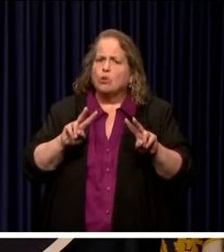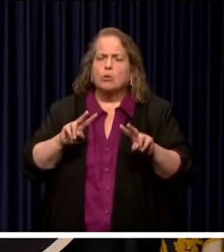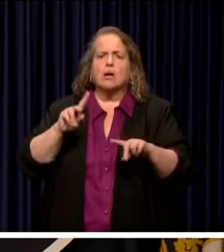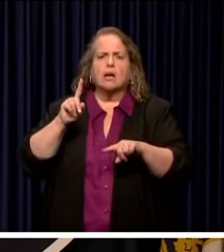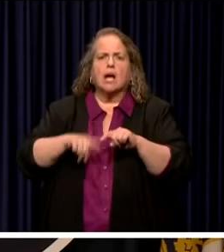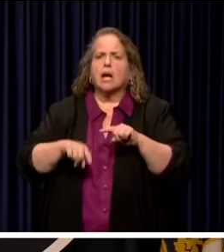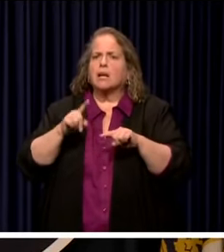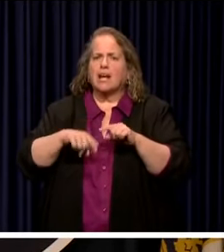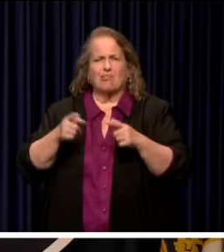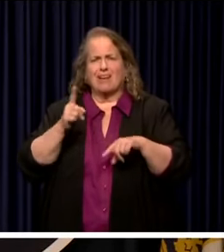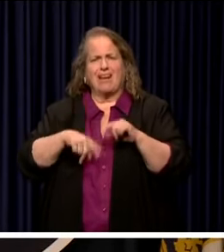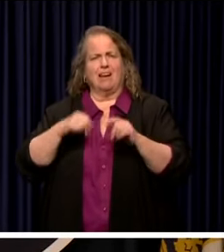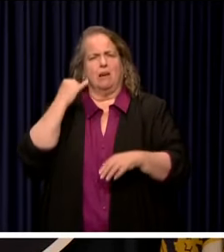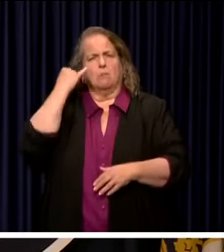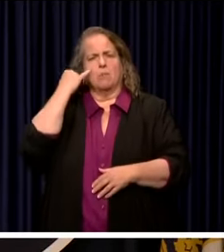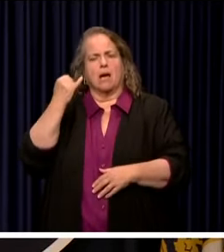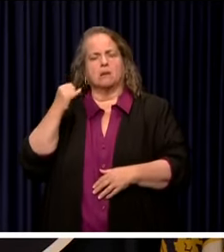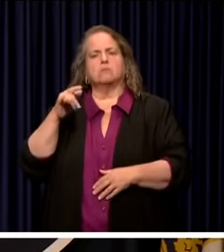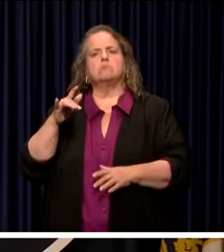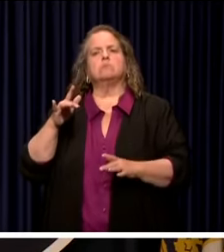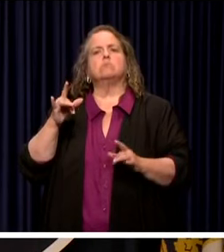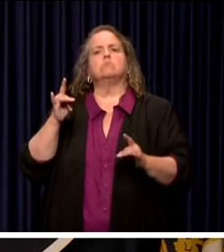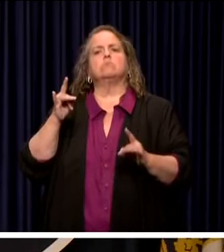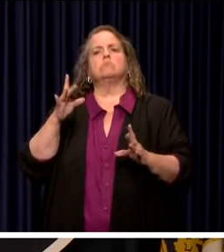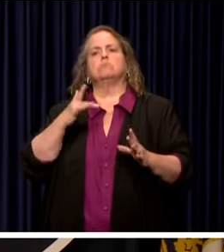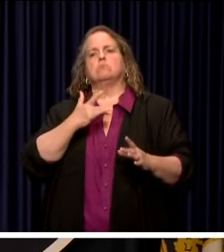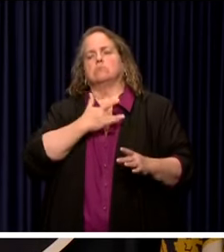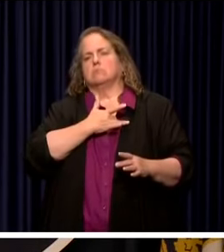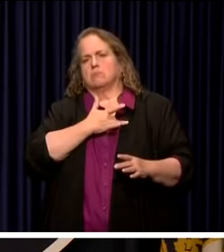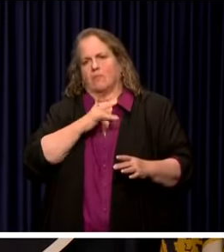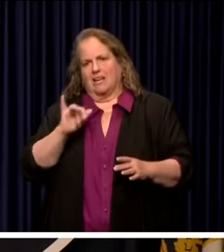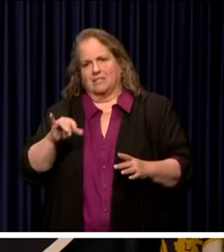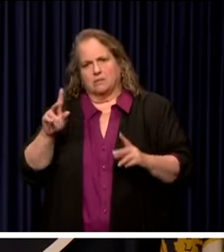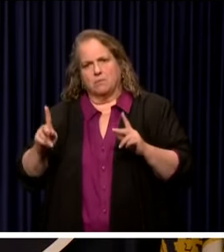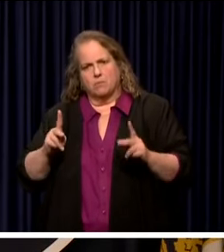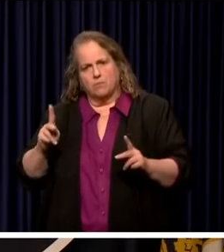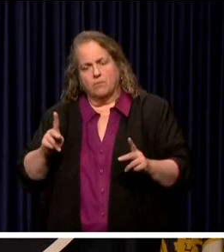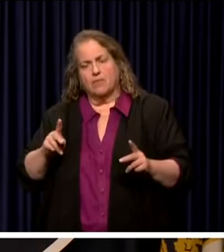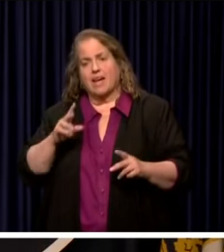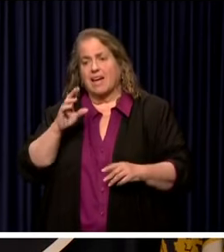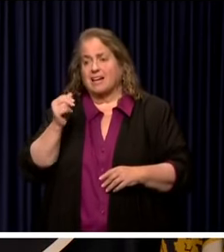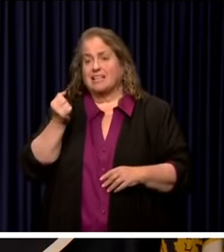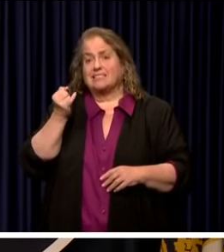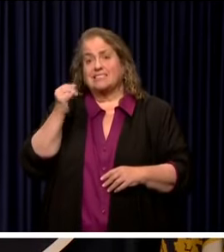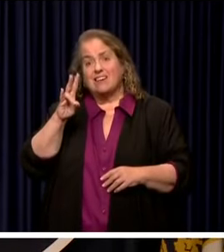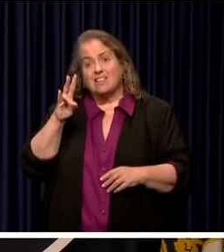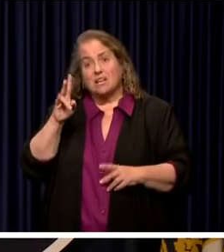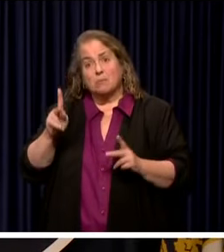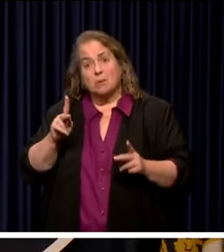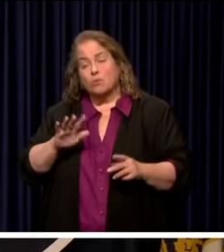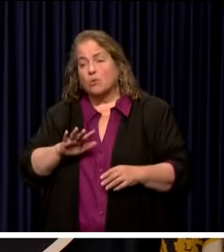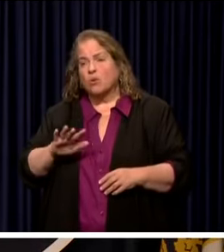94-YEAR-OLD FEMALE IN GRAVES. AN 81-YEAR-OLD FEMALE IN